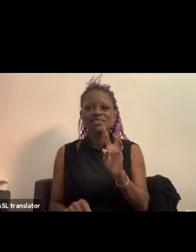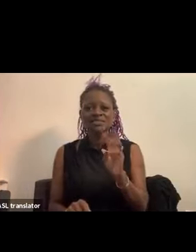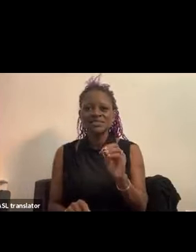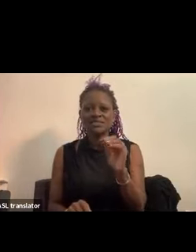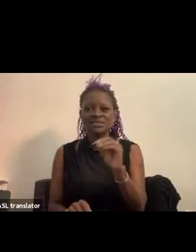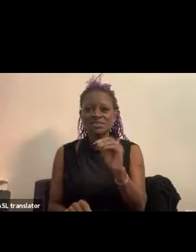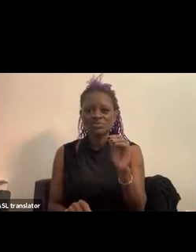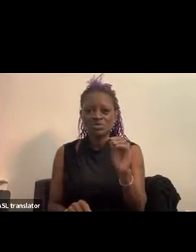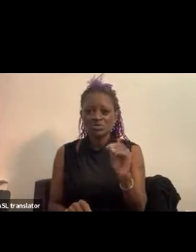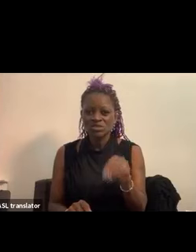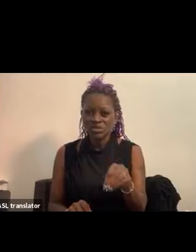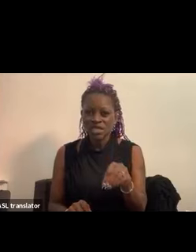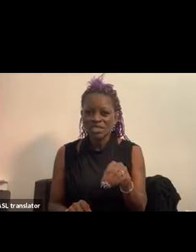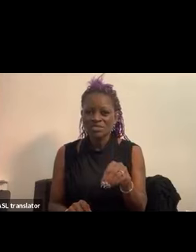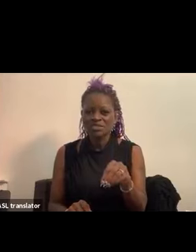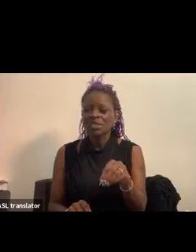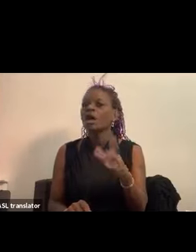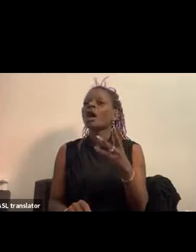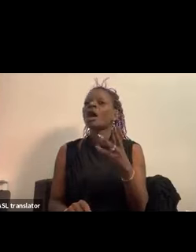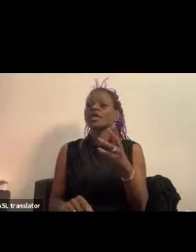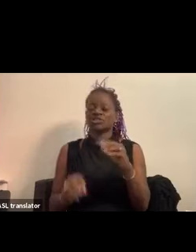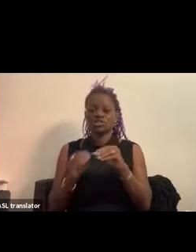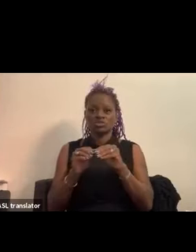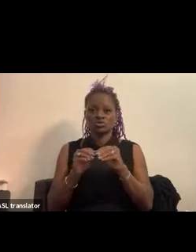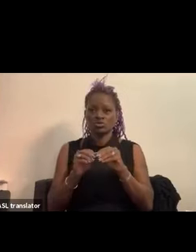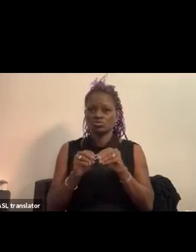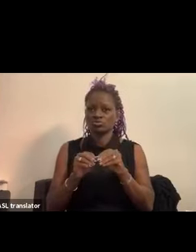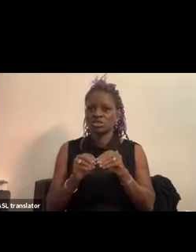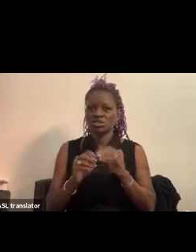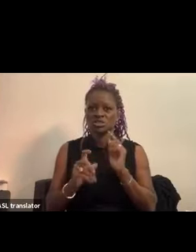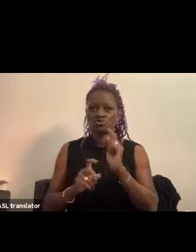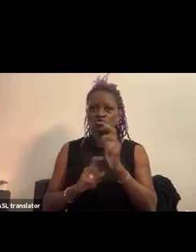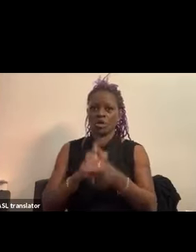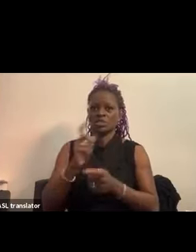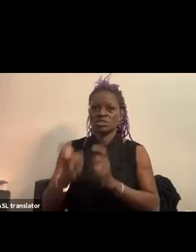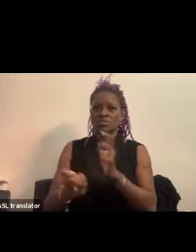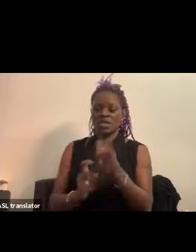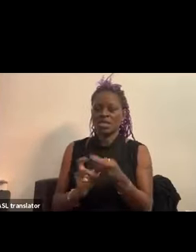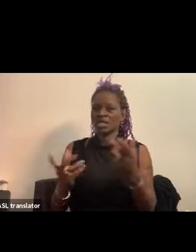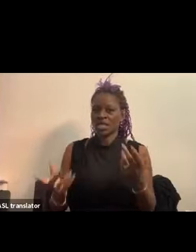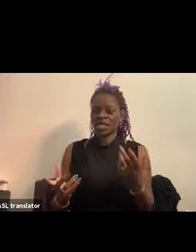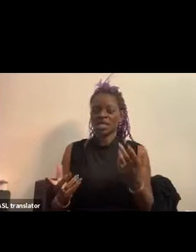individuals are asymptomatic or without any symptoms. I'll now turn it over to Kate, PIAC from